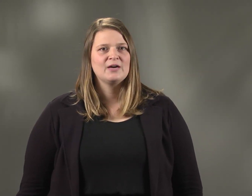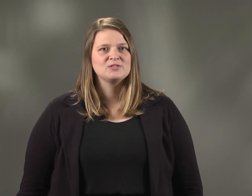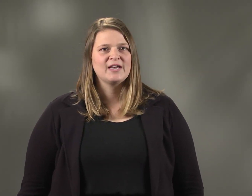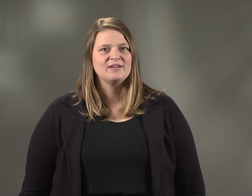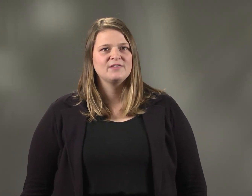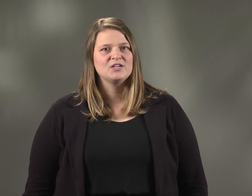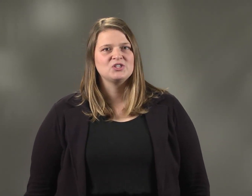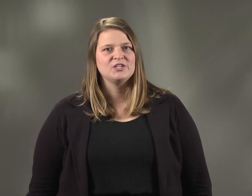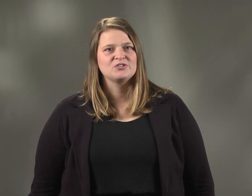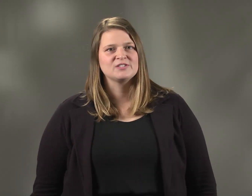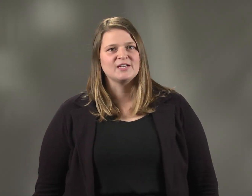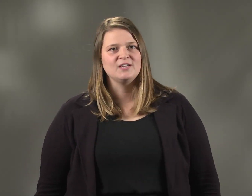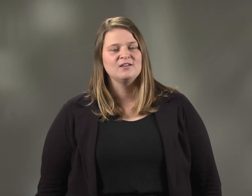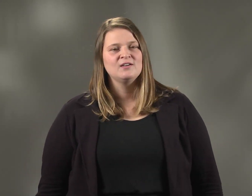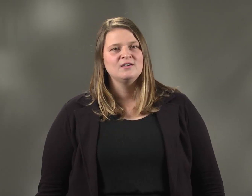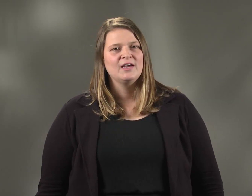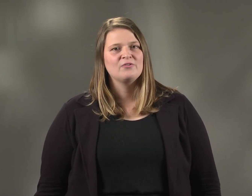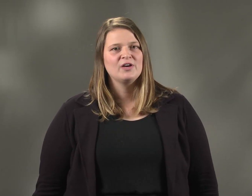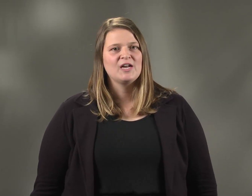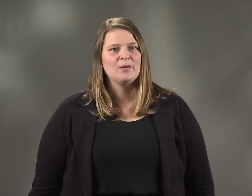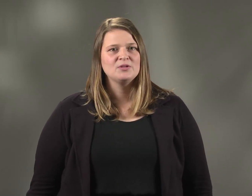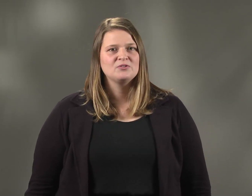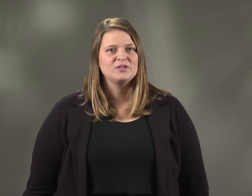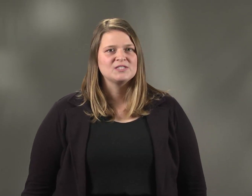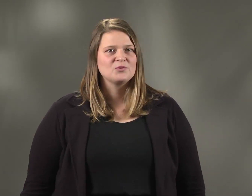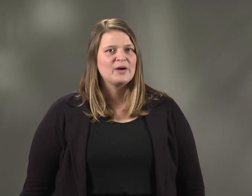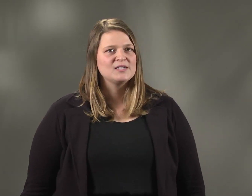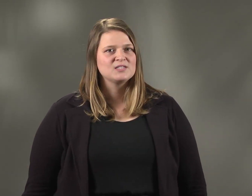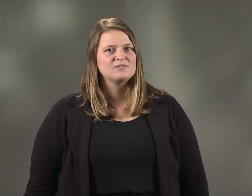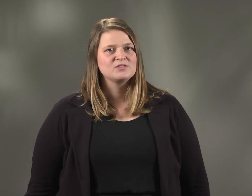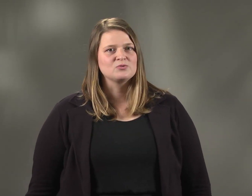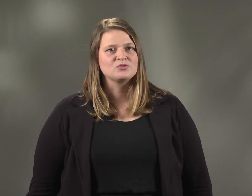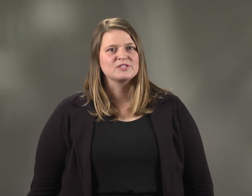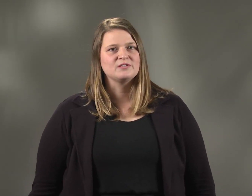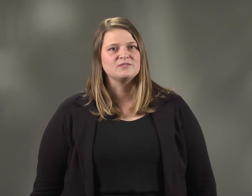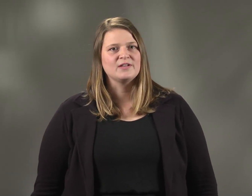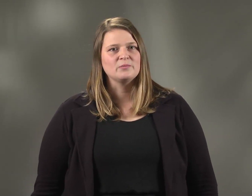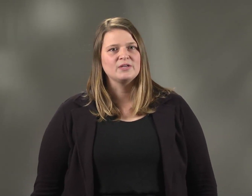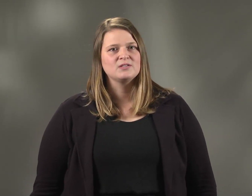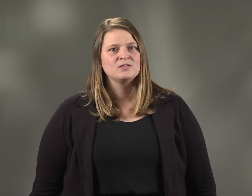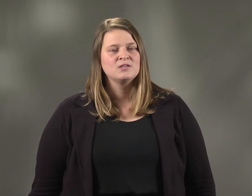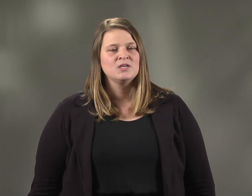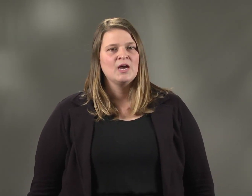outside of the educational setting and created opportunities for positive social skill development.